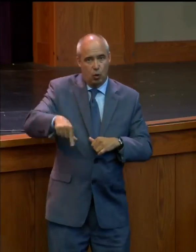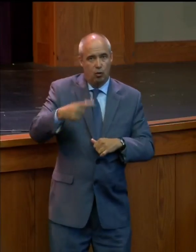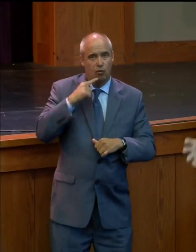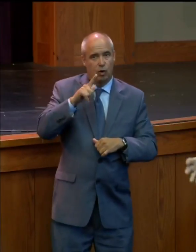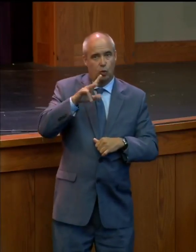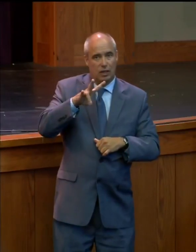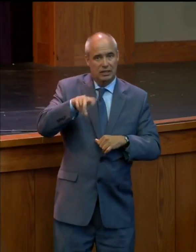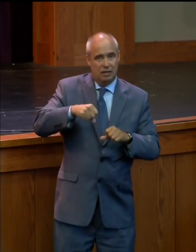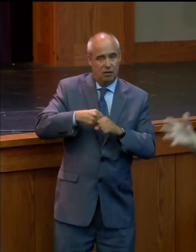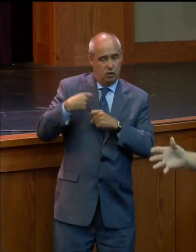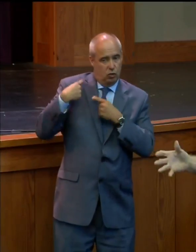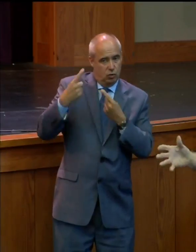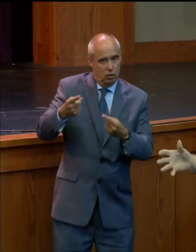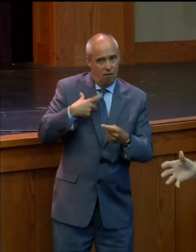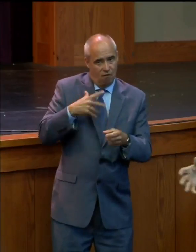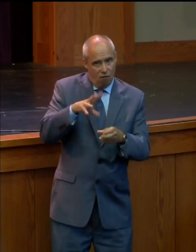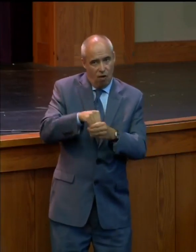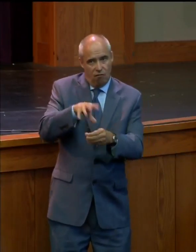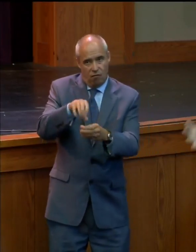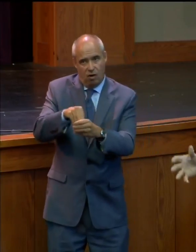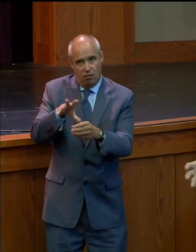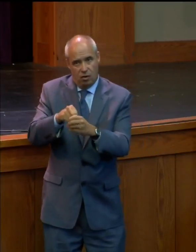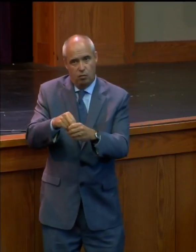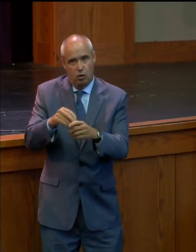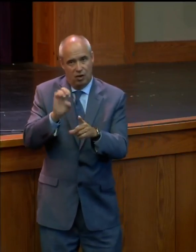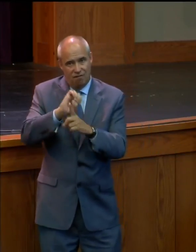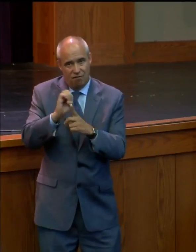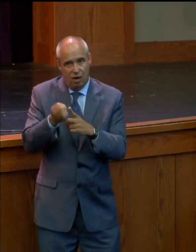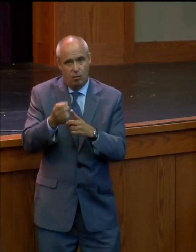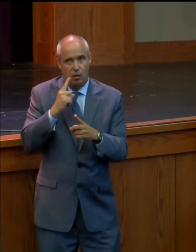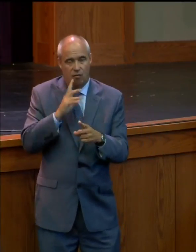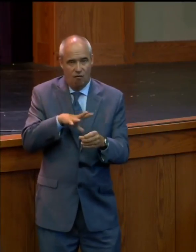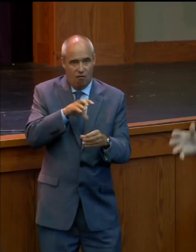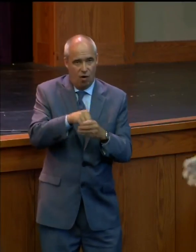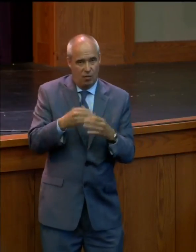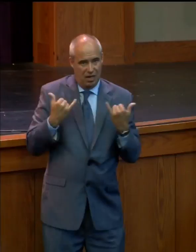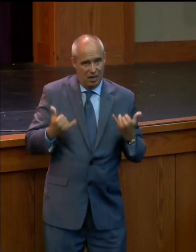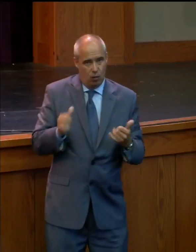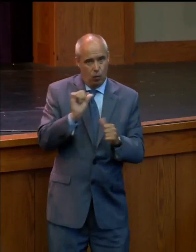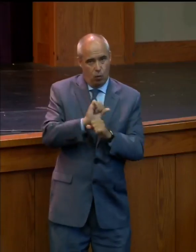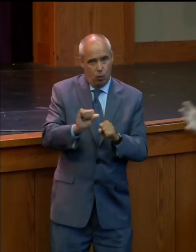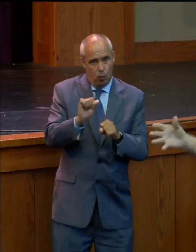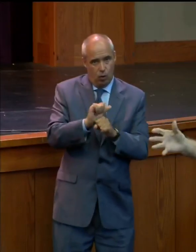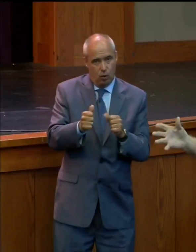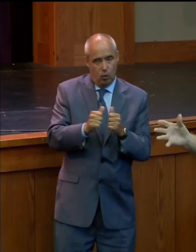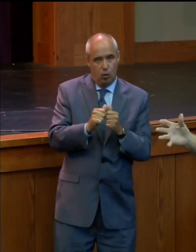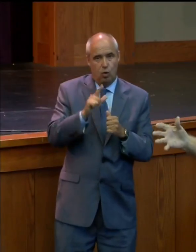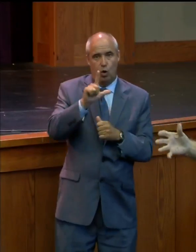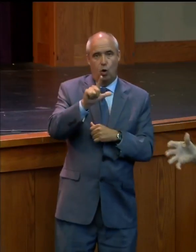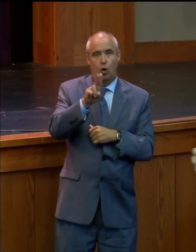INVOLVED IN A LOT OF THIS KIND OF STUFF. I'M CURRENTLY INVOLVED WORKING WITH LULAC OTHER AMONG OTHERS TO